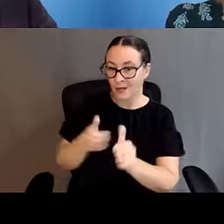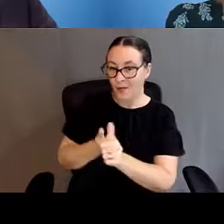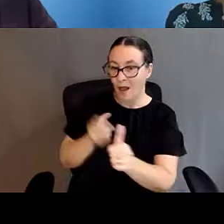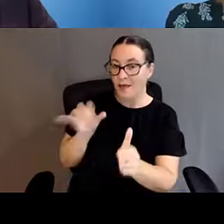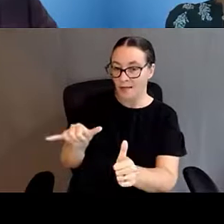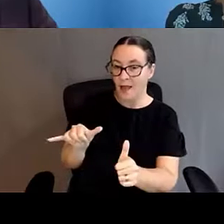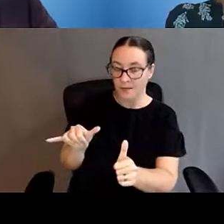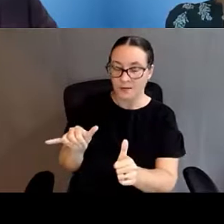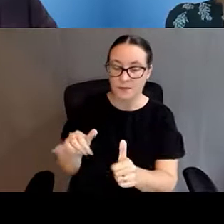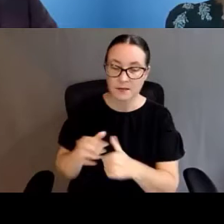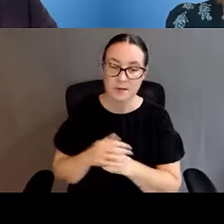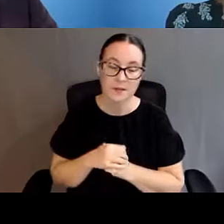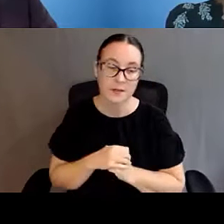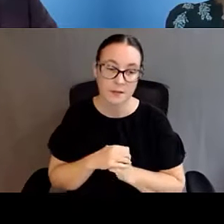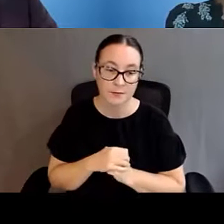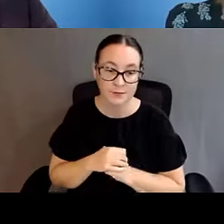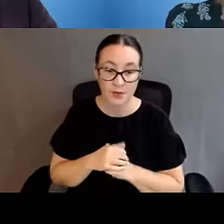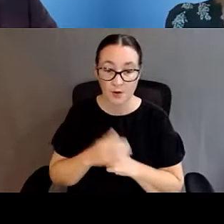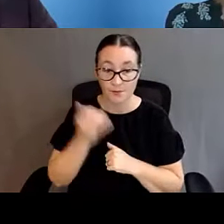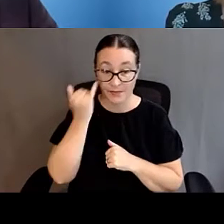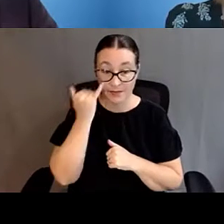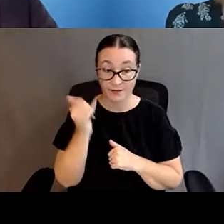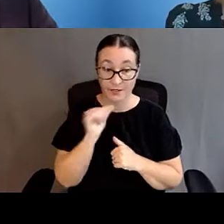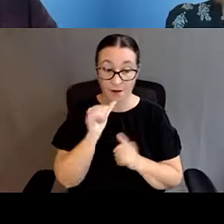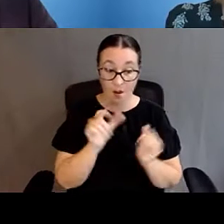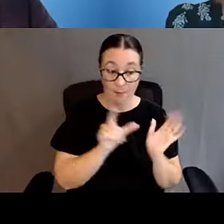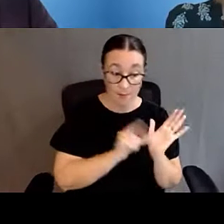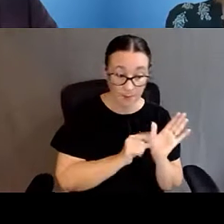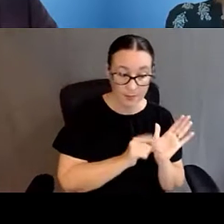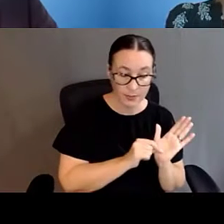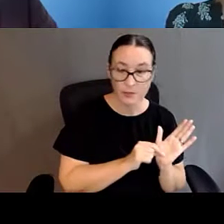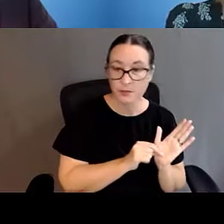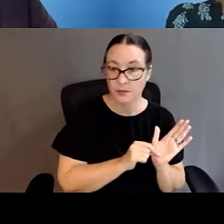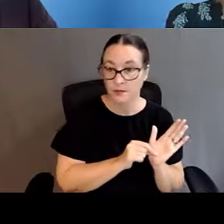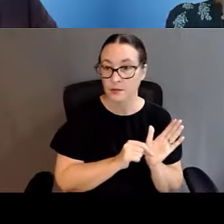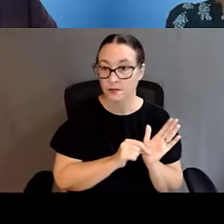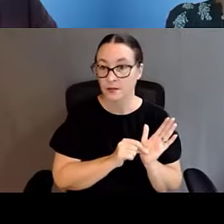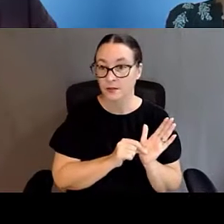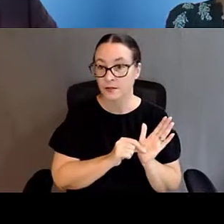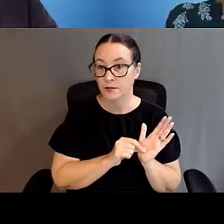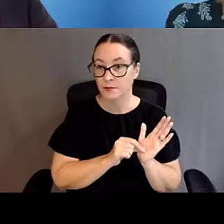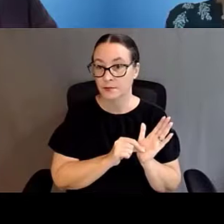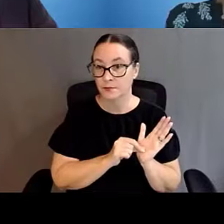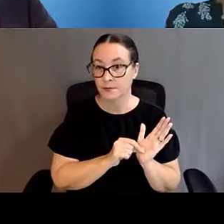so if they're not published, it would be expected to be shared by the end of the period of performance.